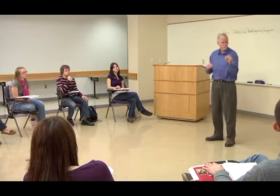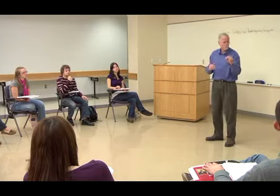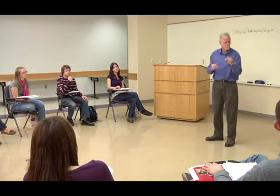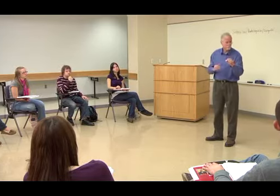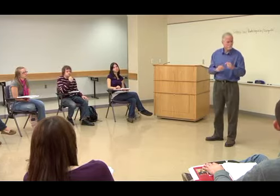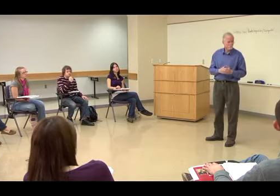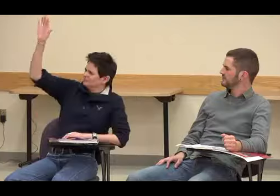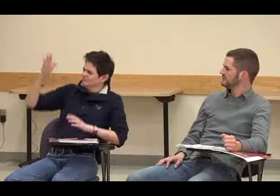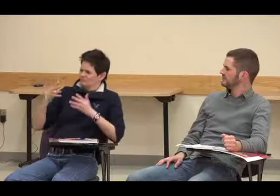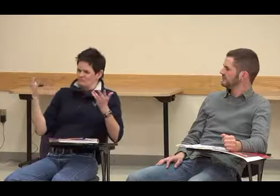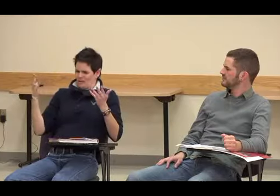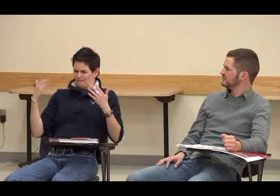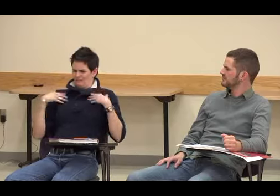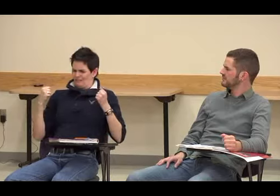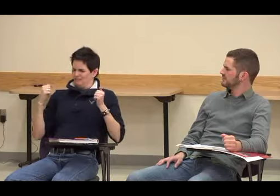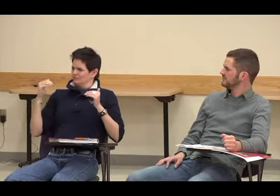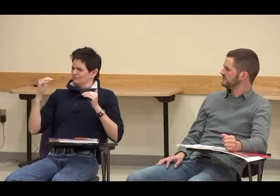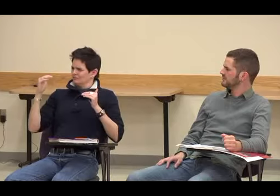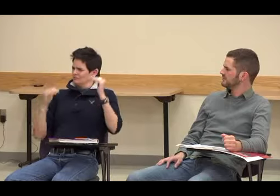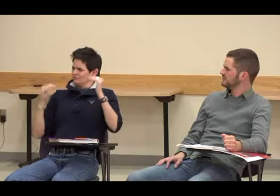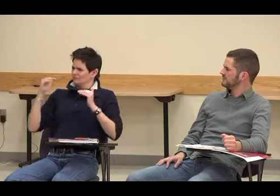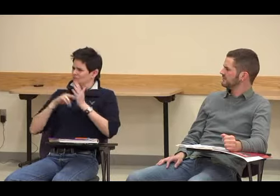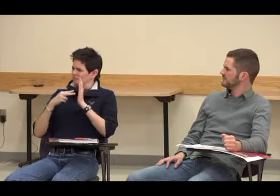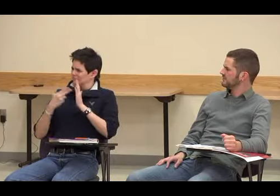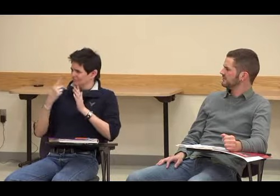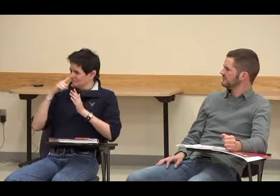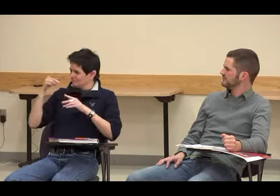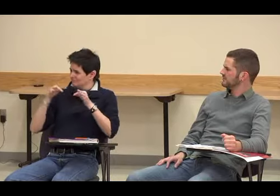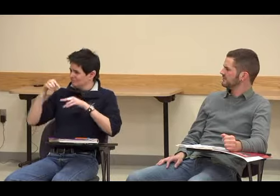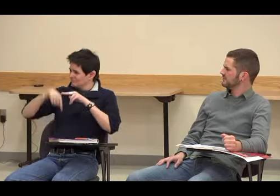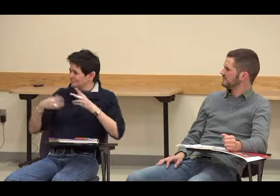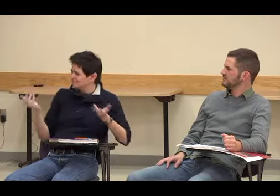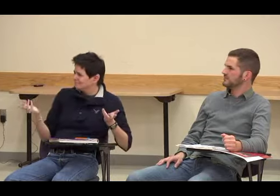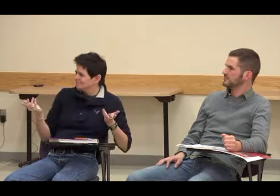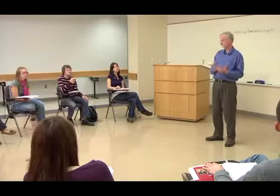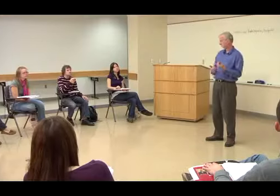Yes? What does health disparities mean specifically?